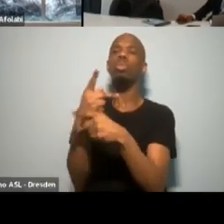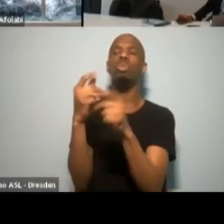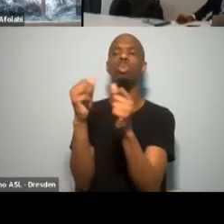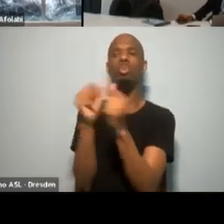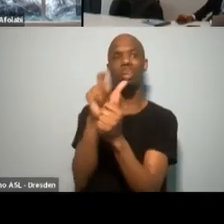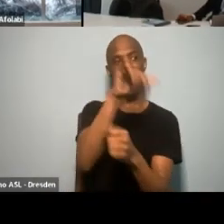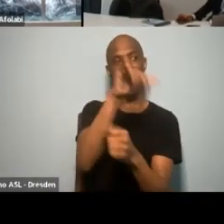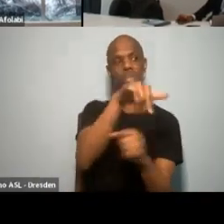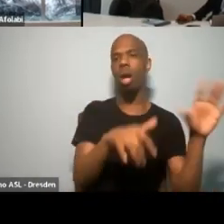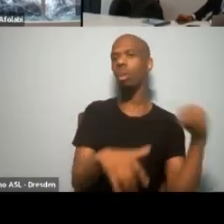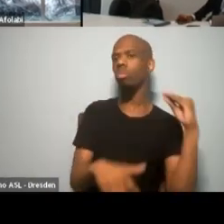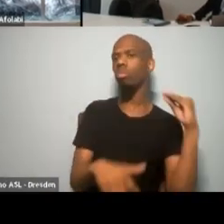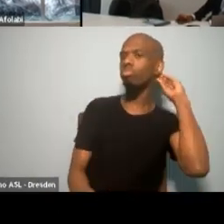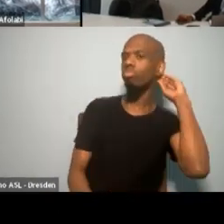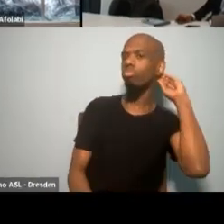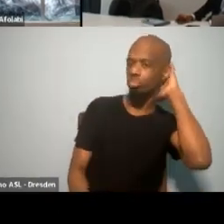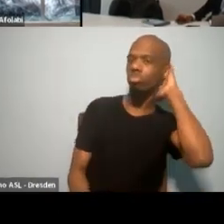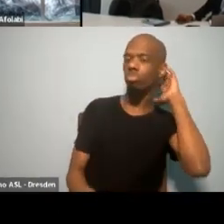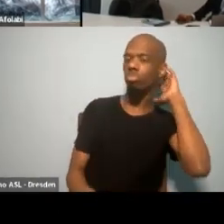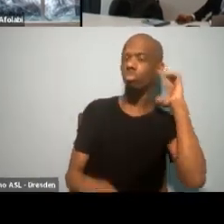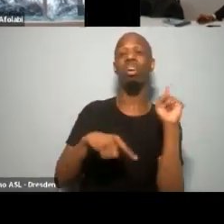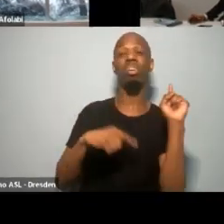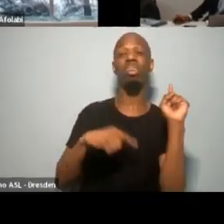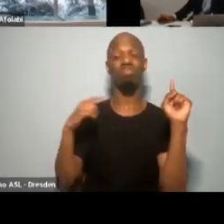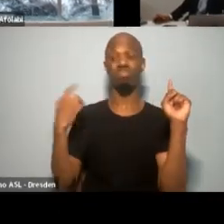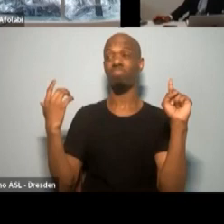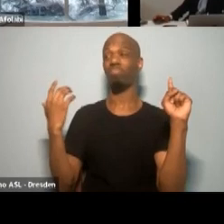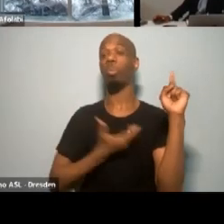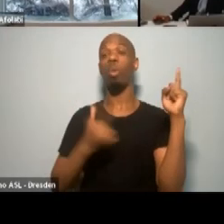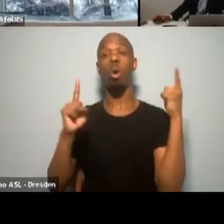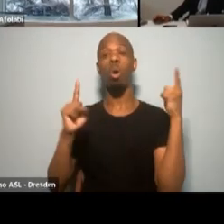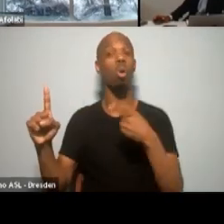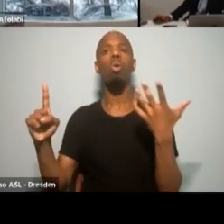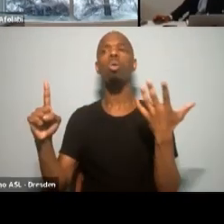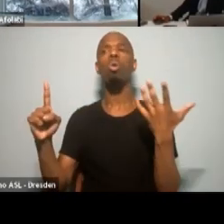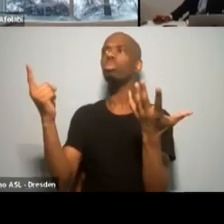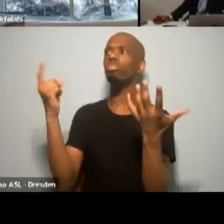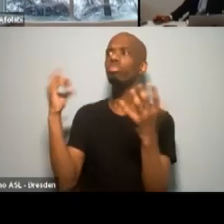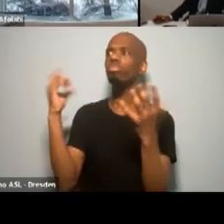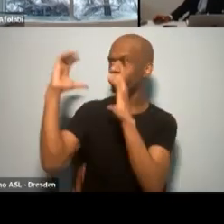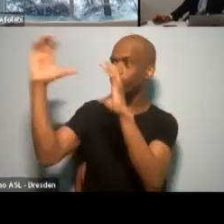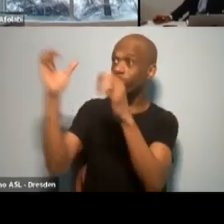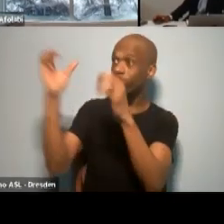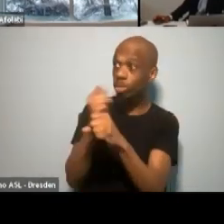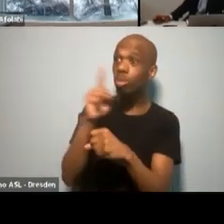But the point is that they need to be able to formalize some of these soft power approaches